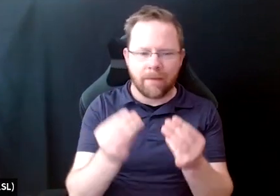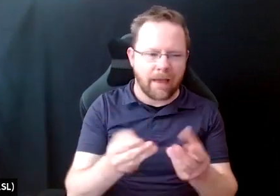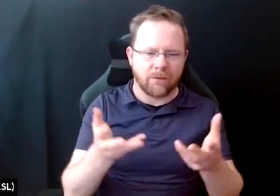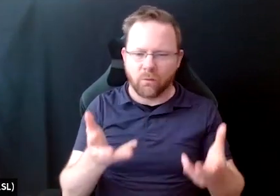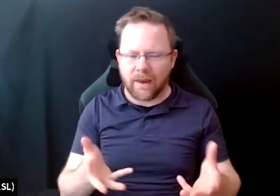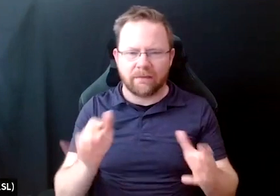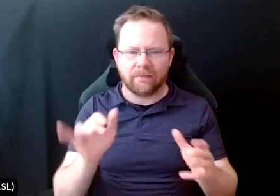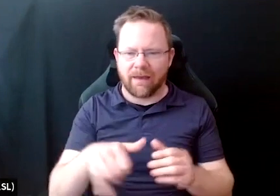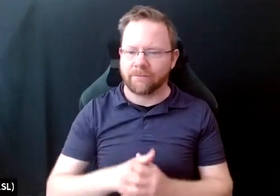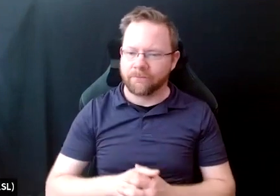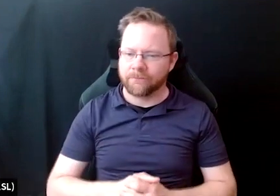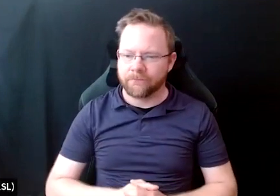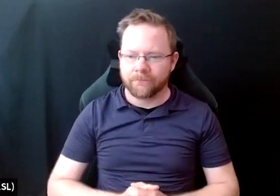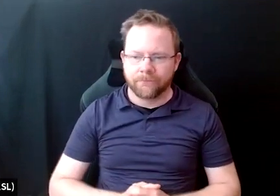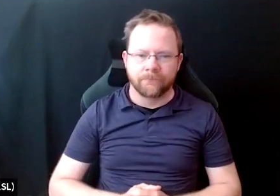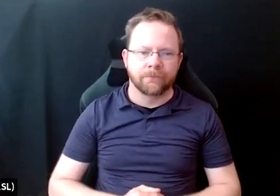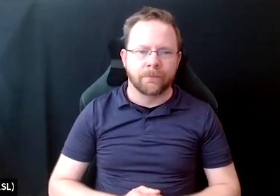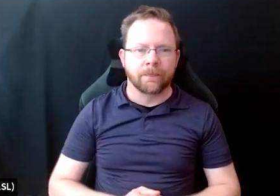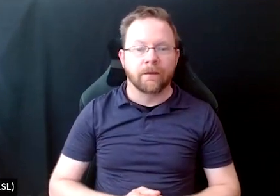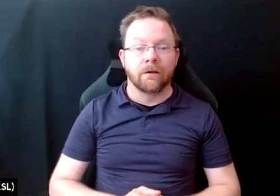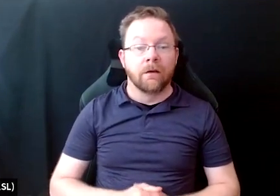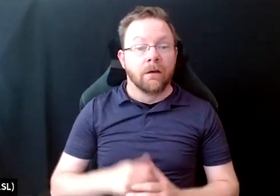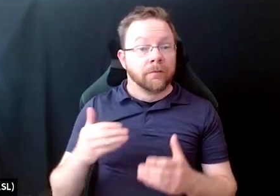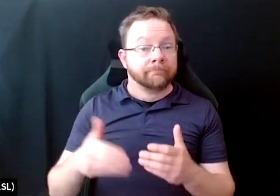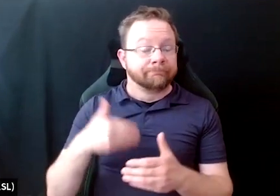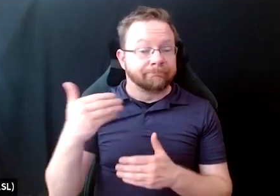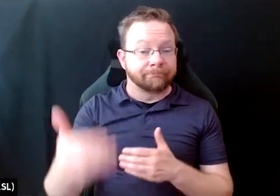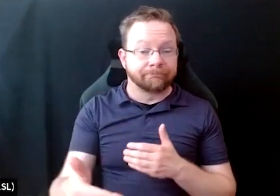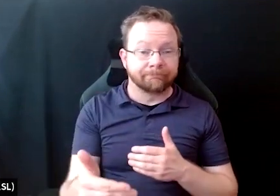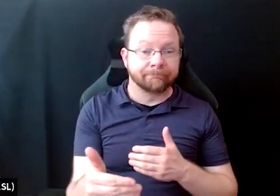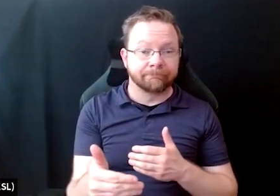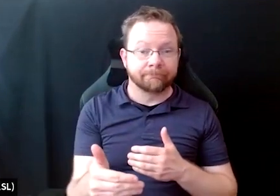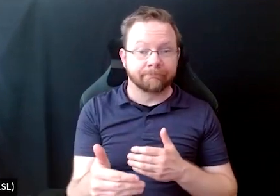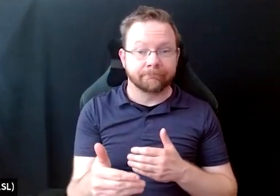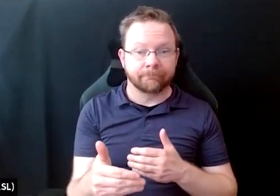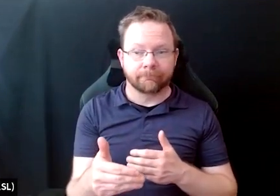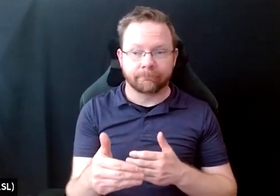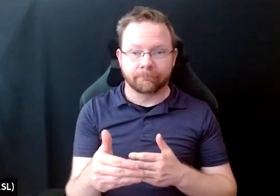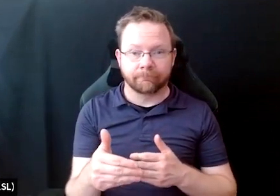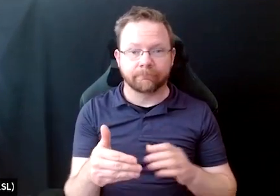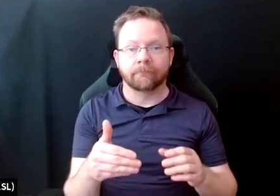This, going forward, is the now published results and statistics